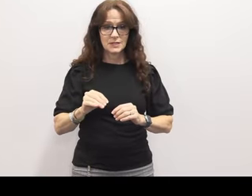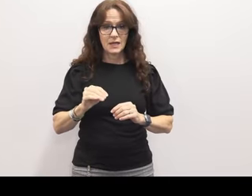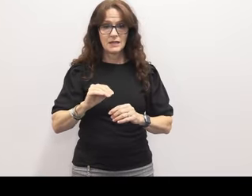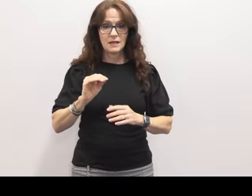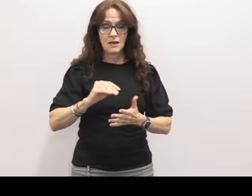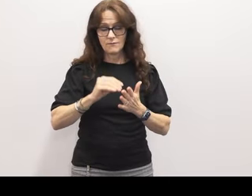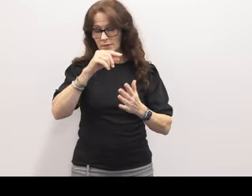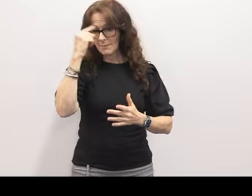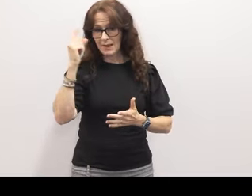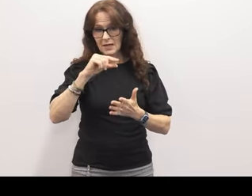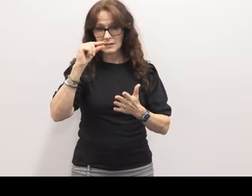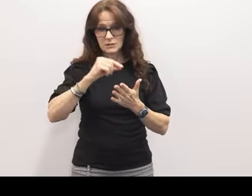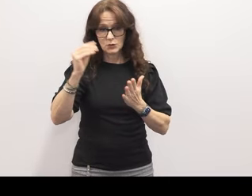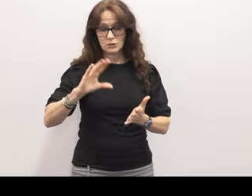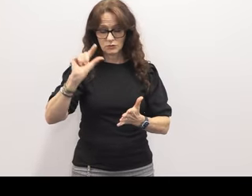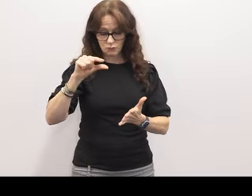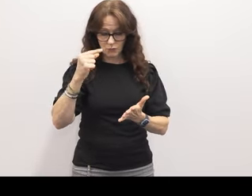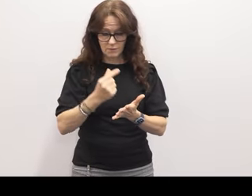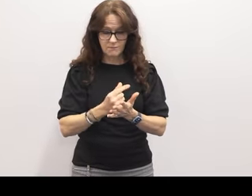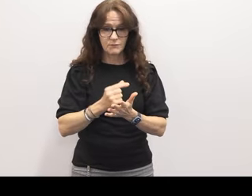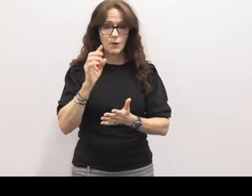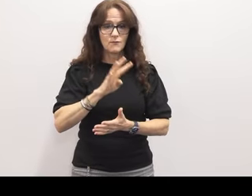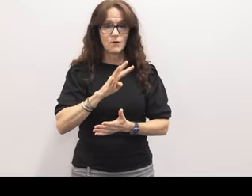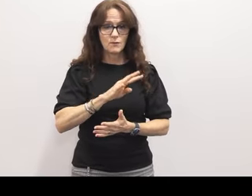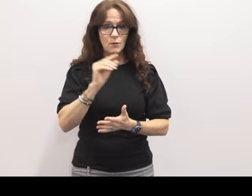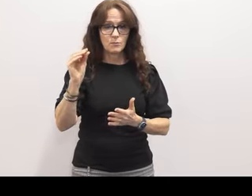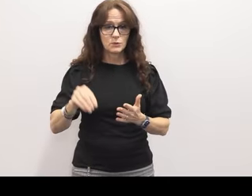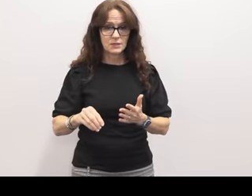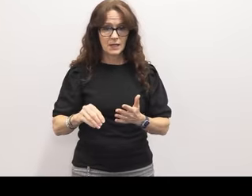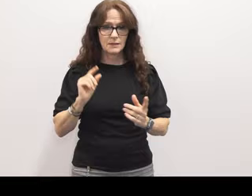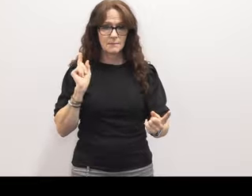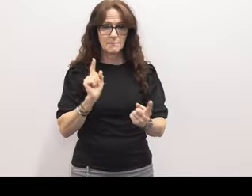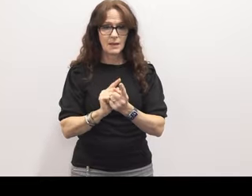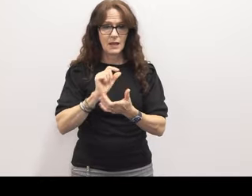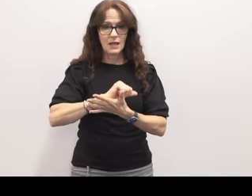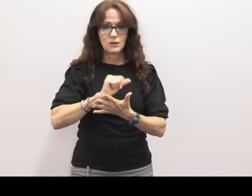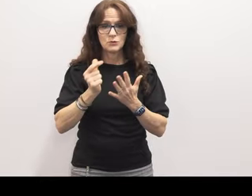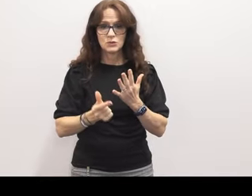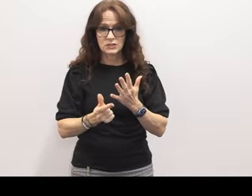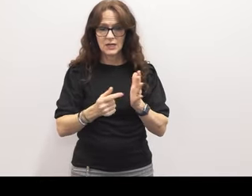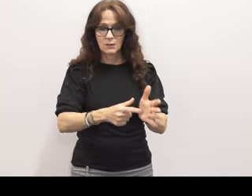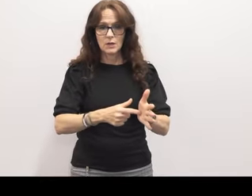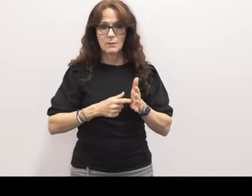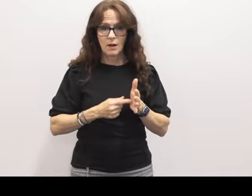and 44% of our Black students met the A through G requirements.